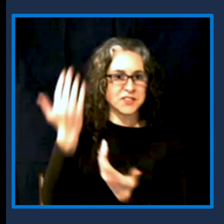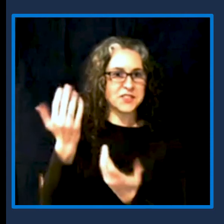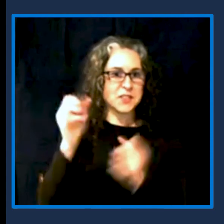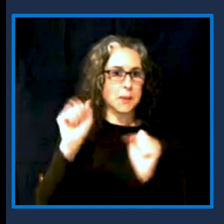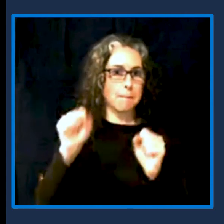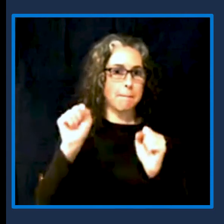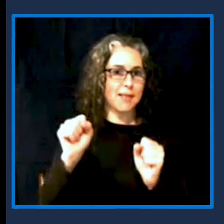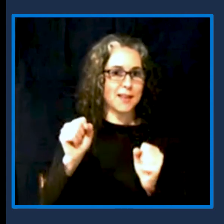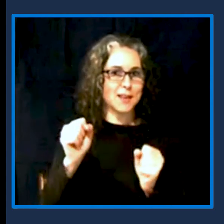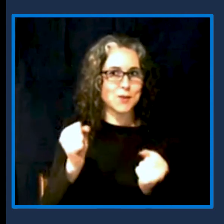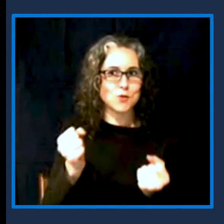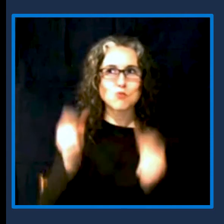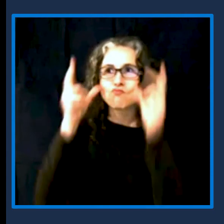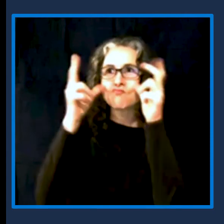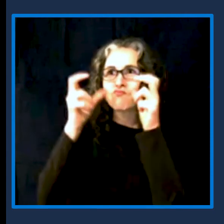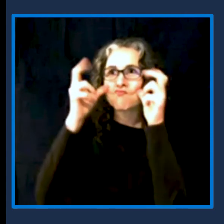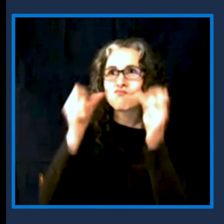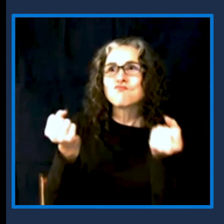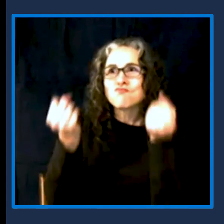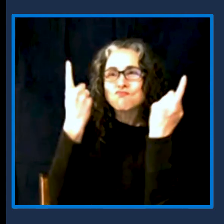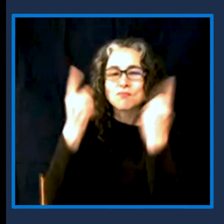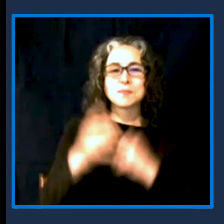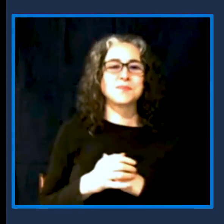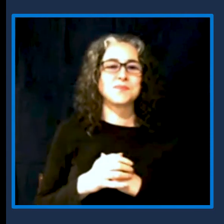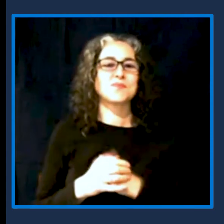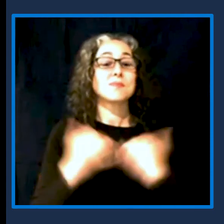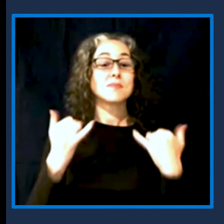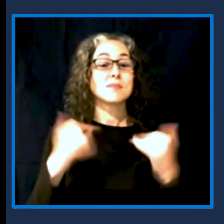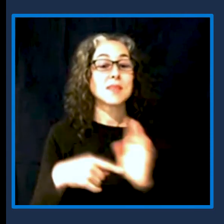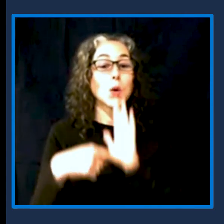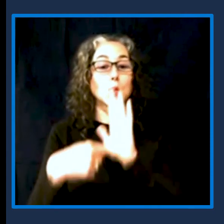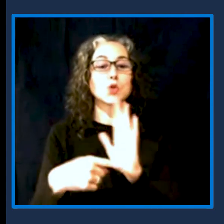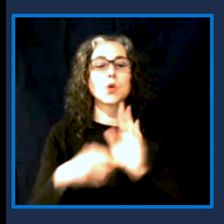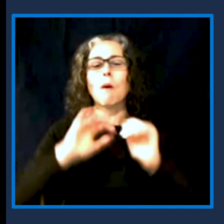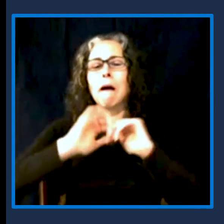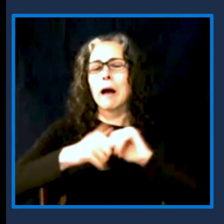what his educator was asking and now we're going to go ahead and show you how it was possible